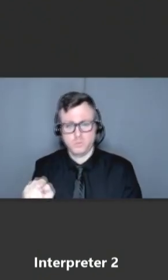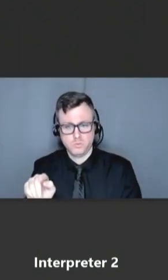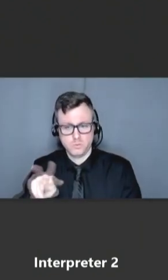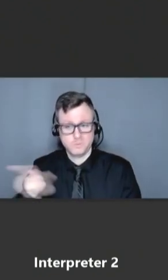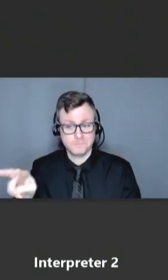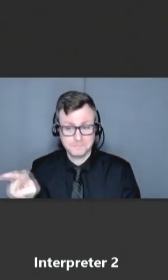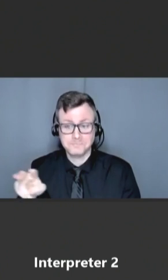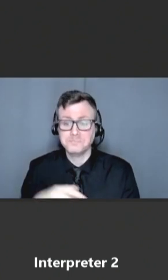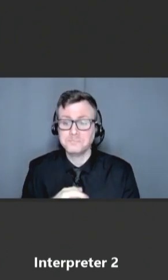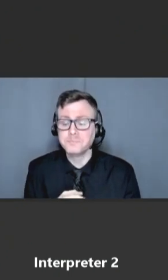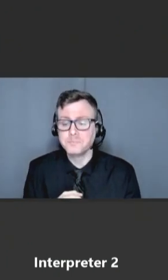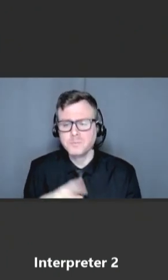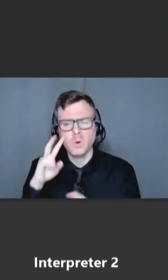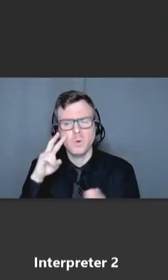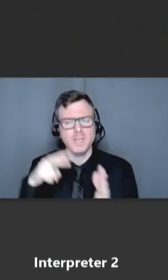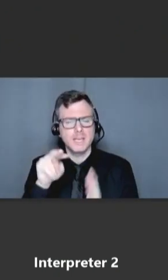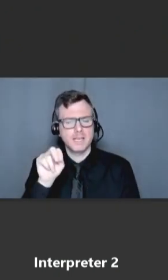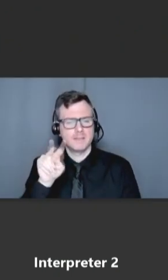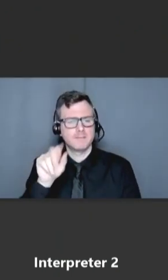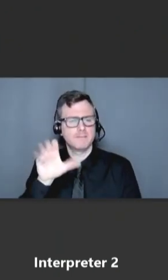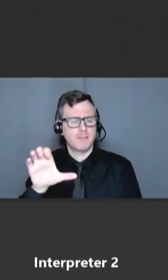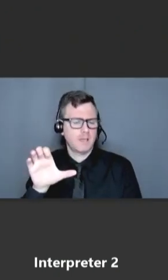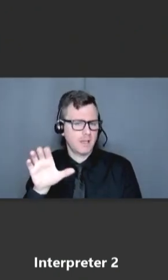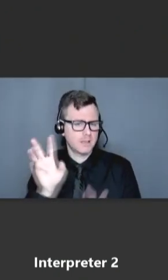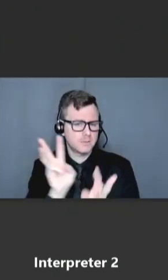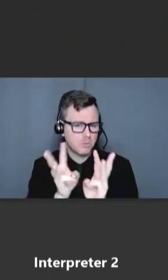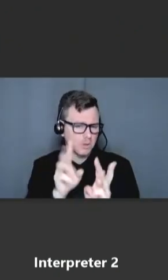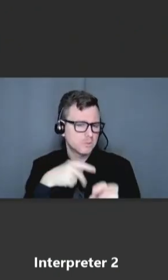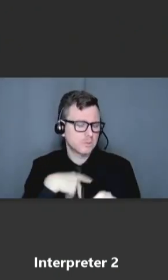Please refer to the NVAC website for details on these upcoming meetings.